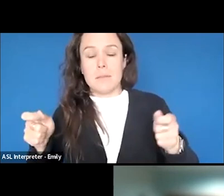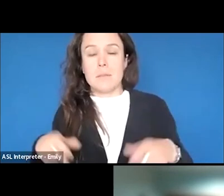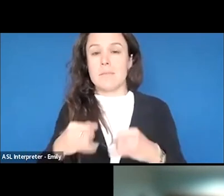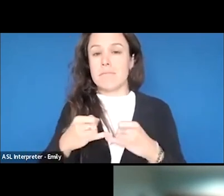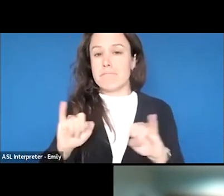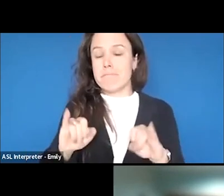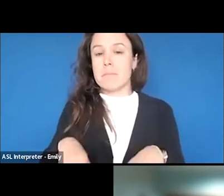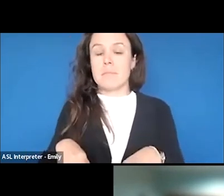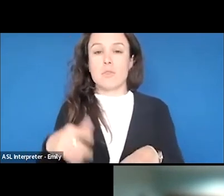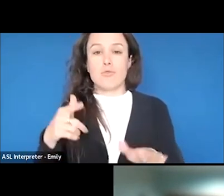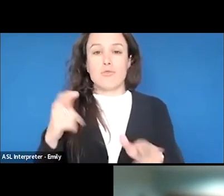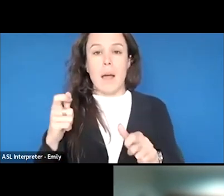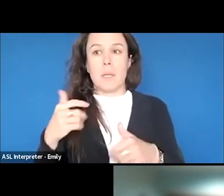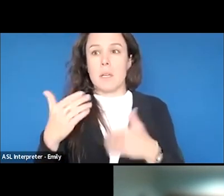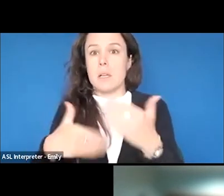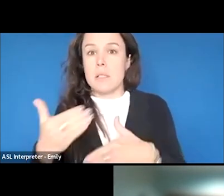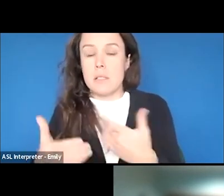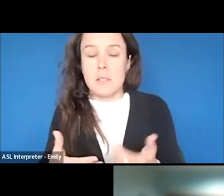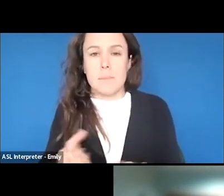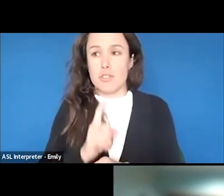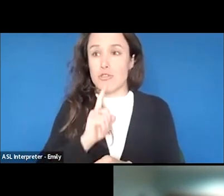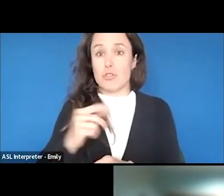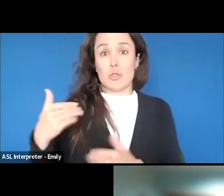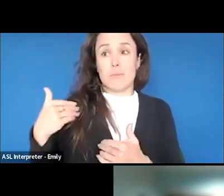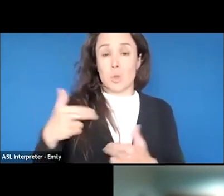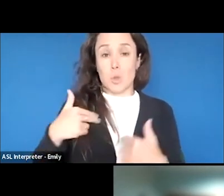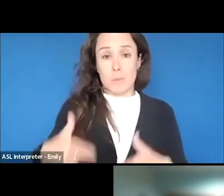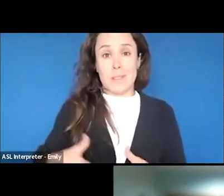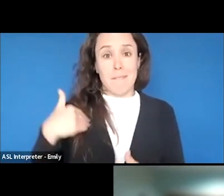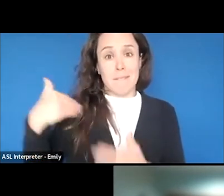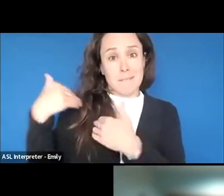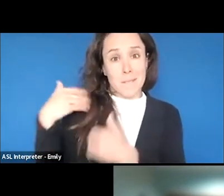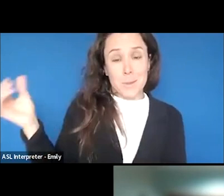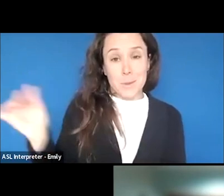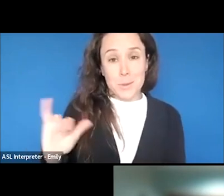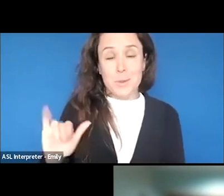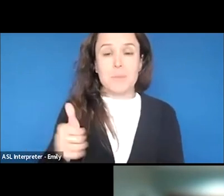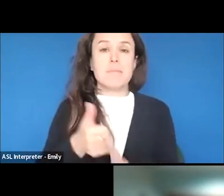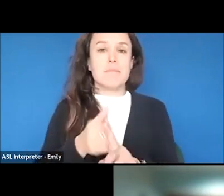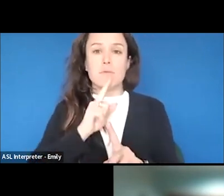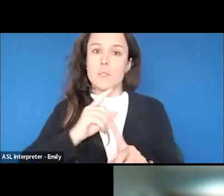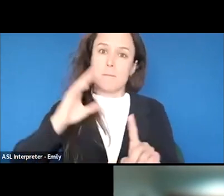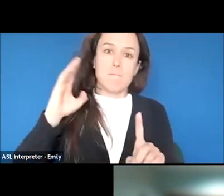it ensures human responsibility and it really is devoted to social connectedness.